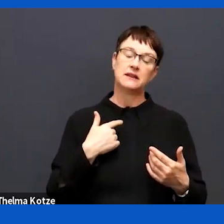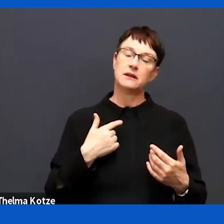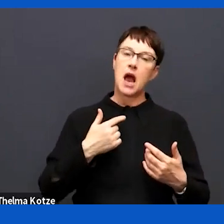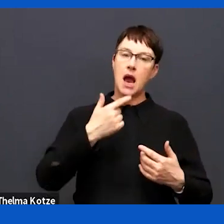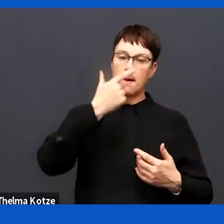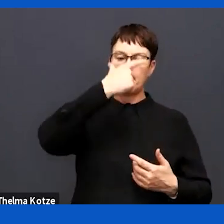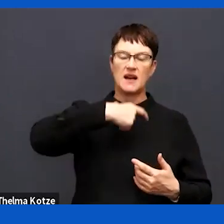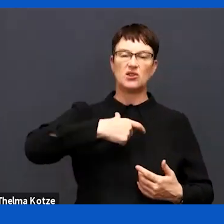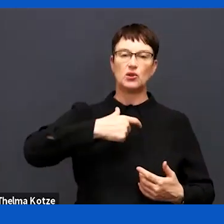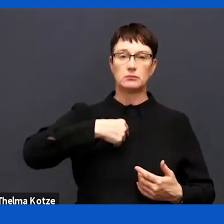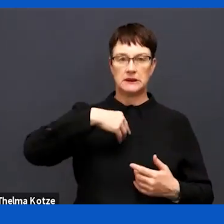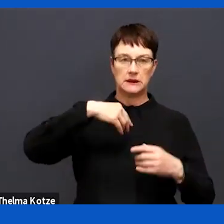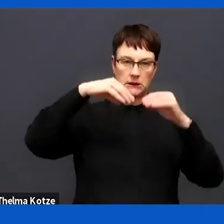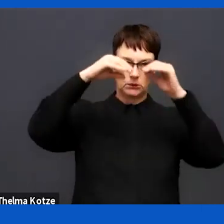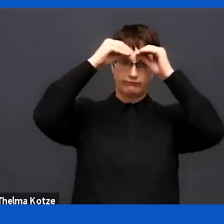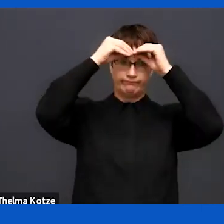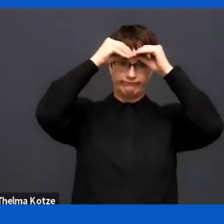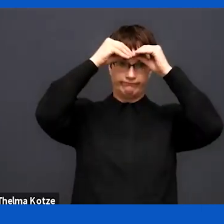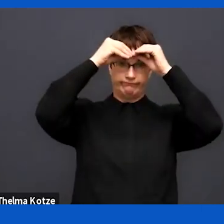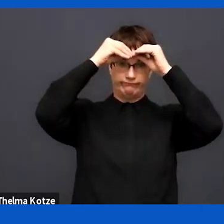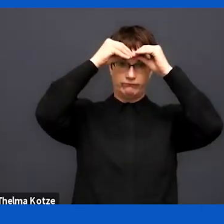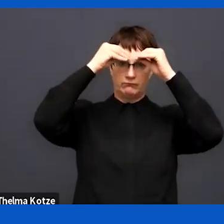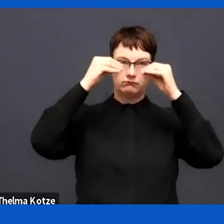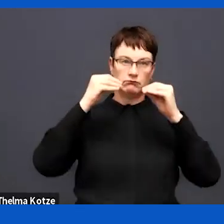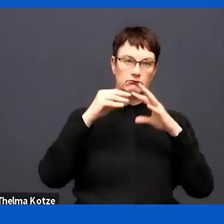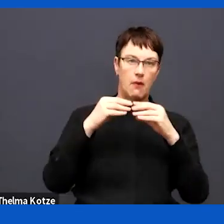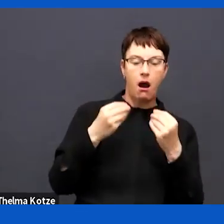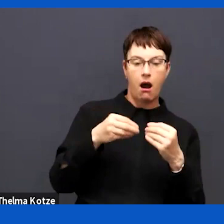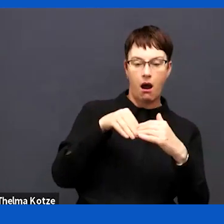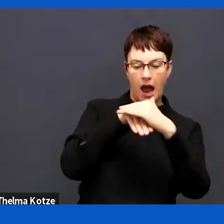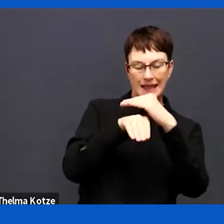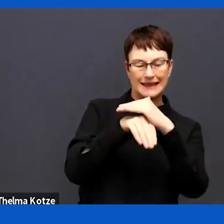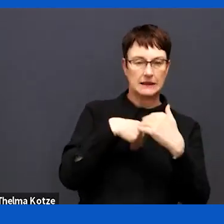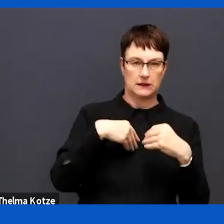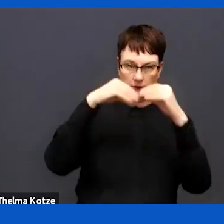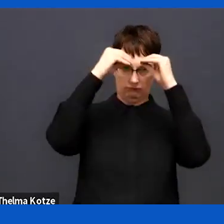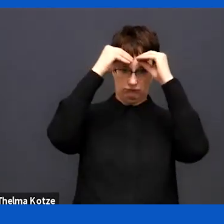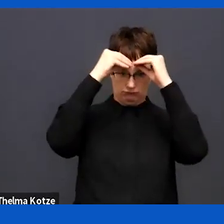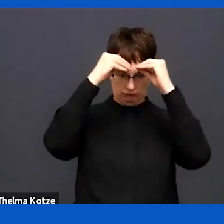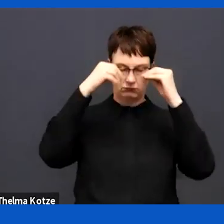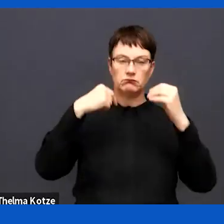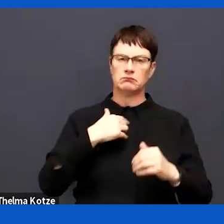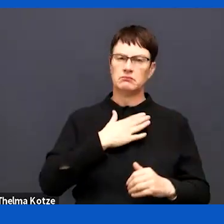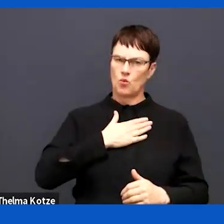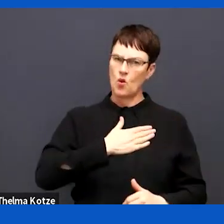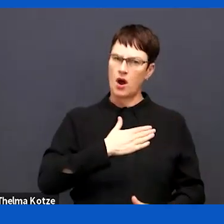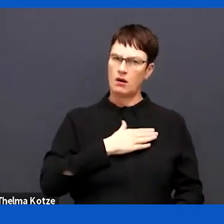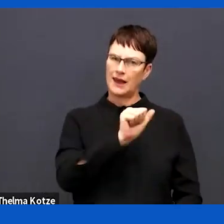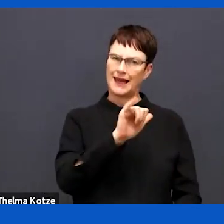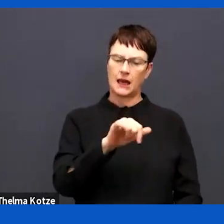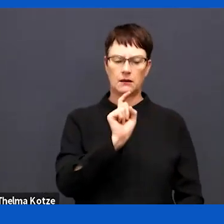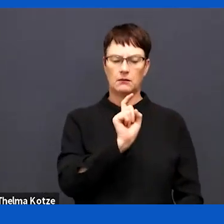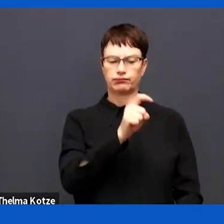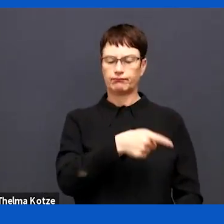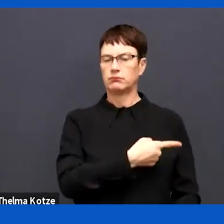and get everything wrong and press a button and magically everything to improve. That may be the